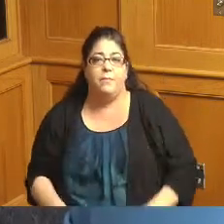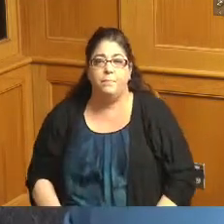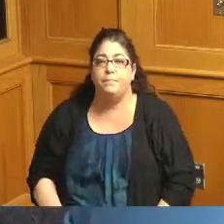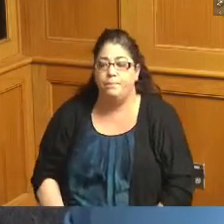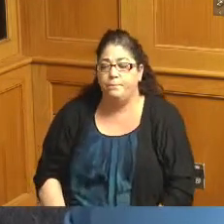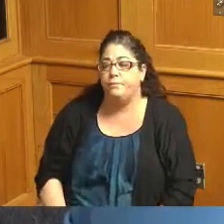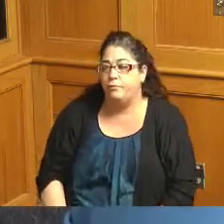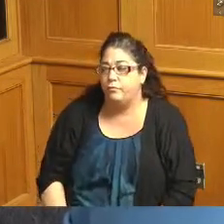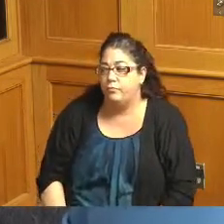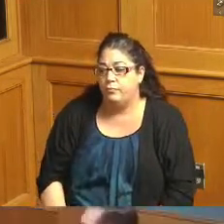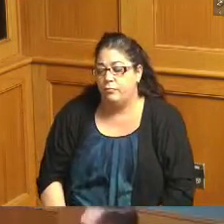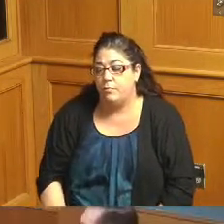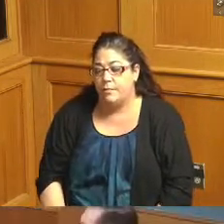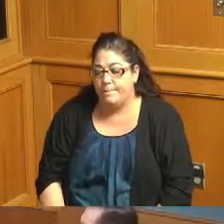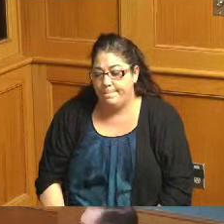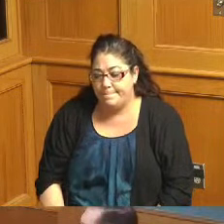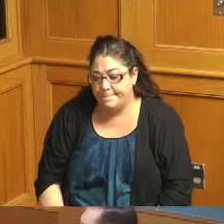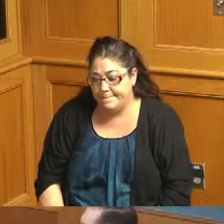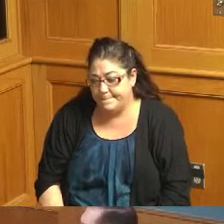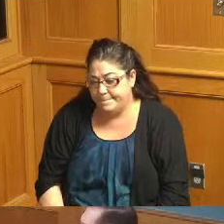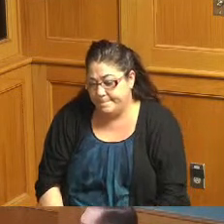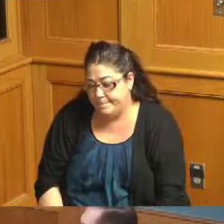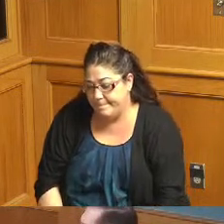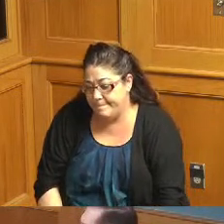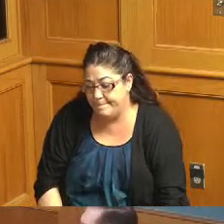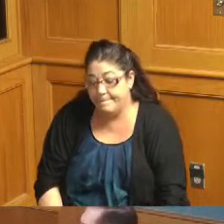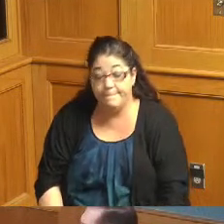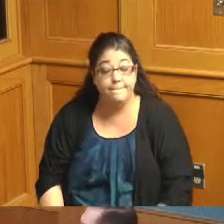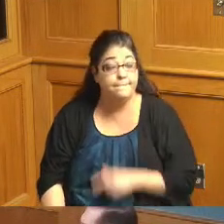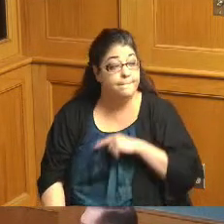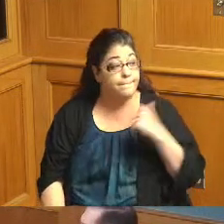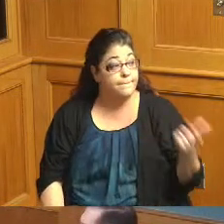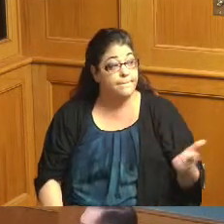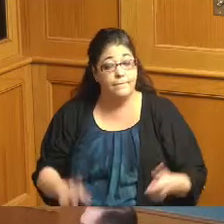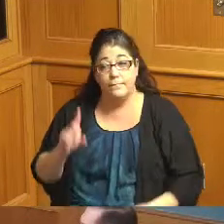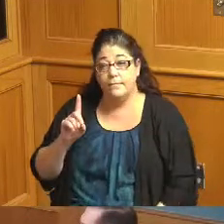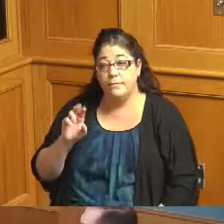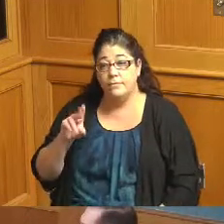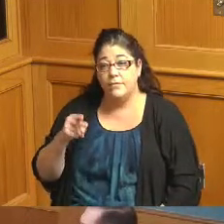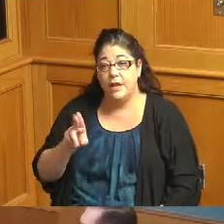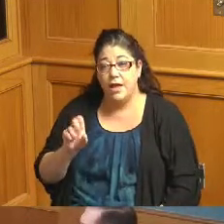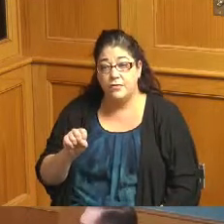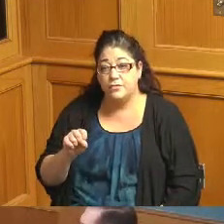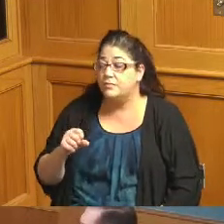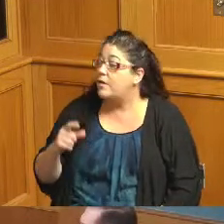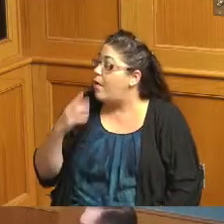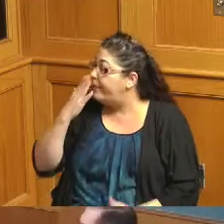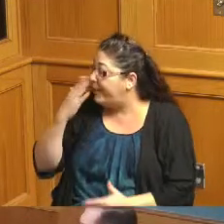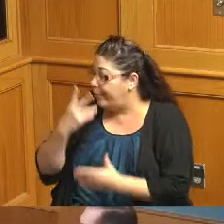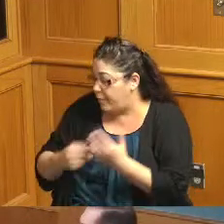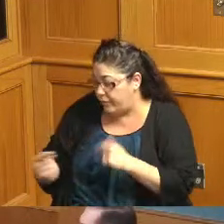thank you Commissioner Driehaus thank you thank you both for being here the turn of the tables